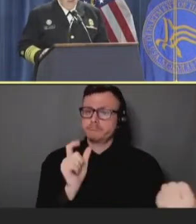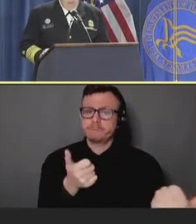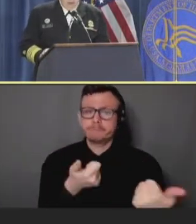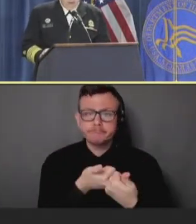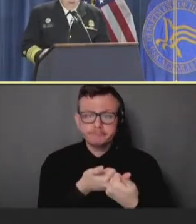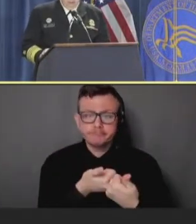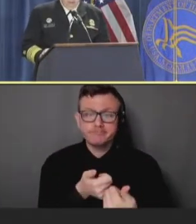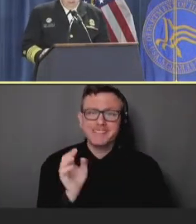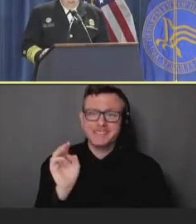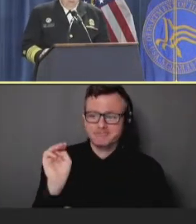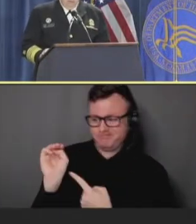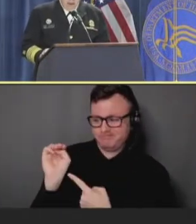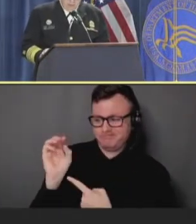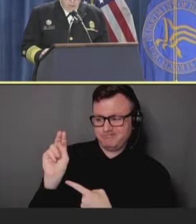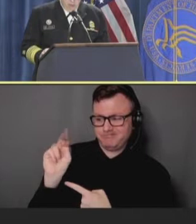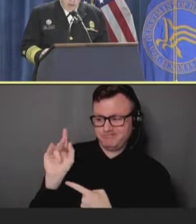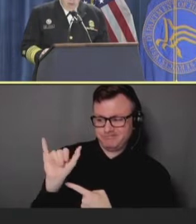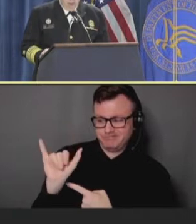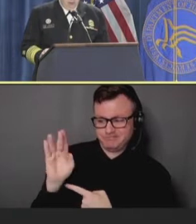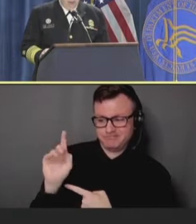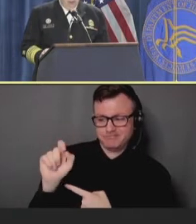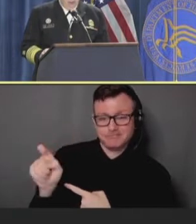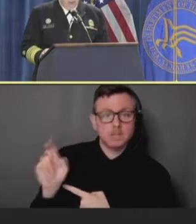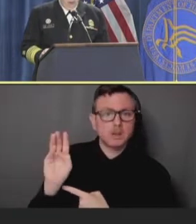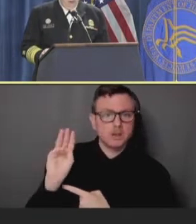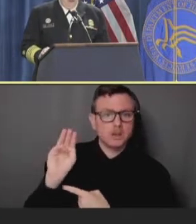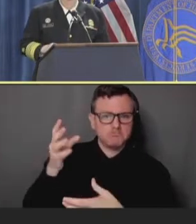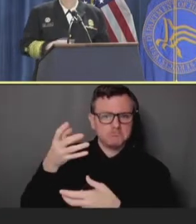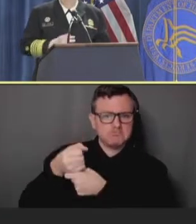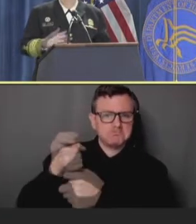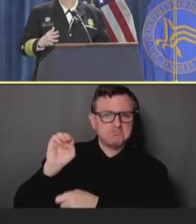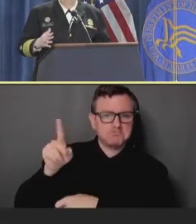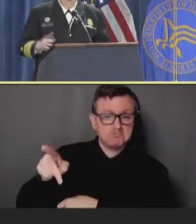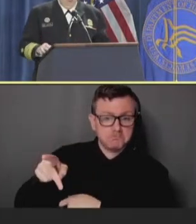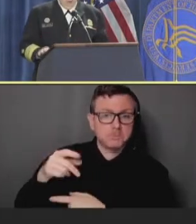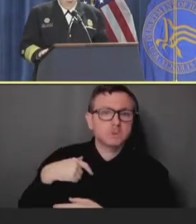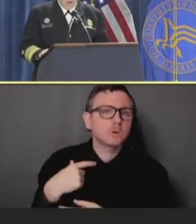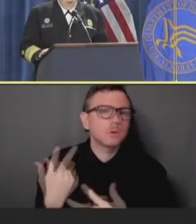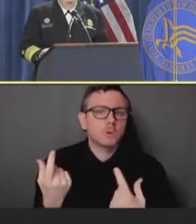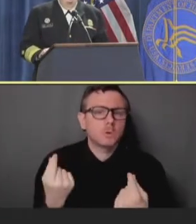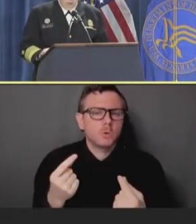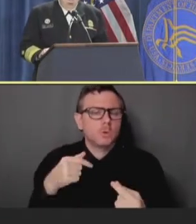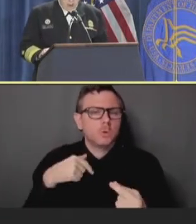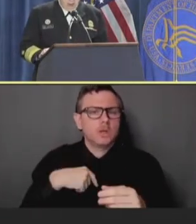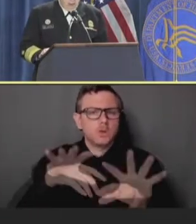One of my top priorities to support this whole of government approach to responding to the